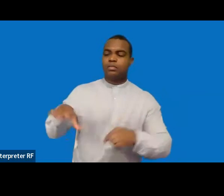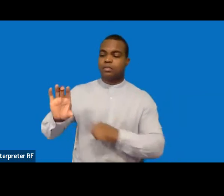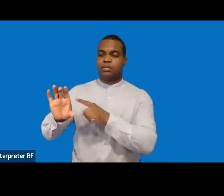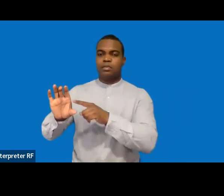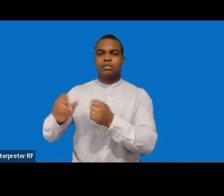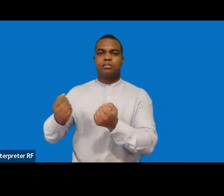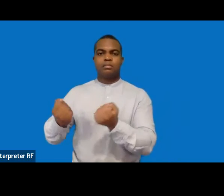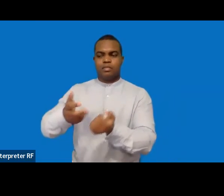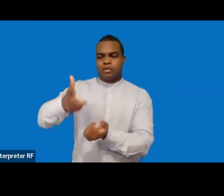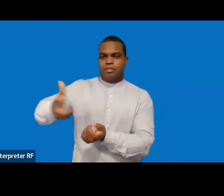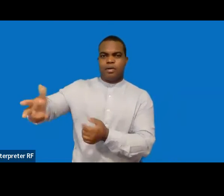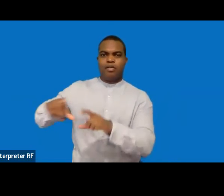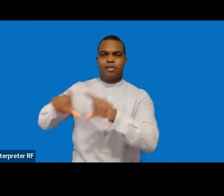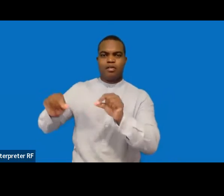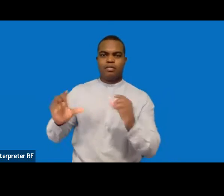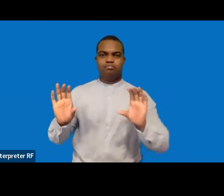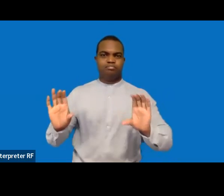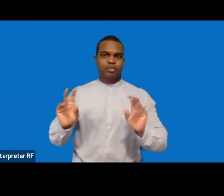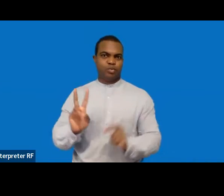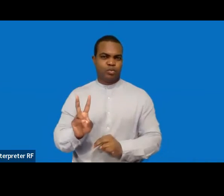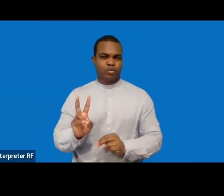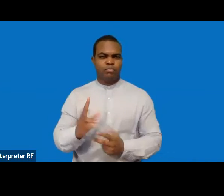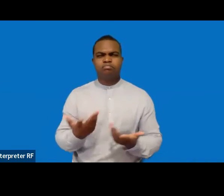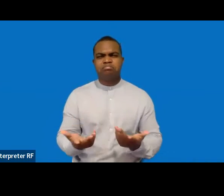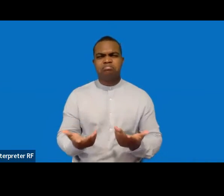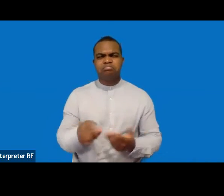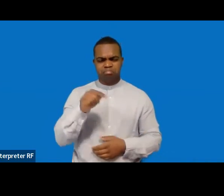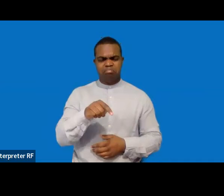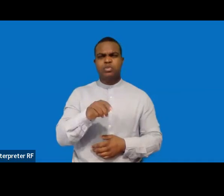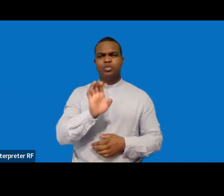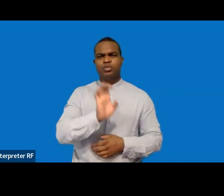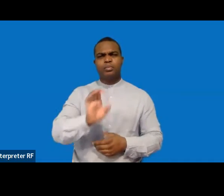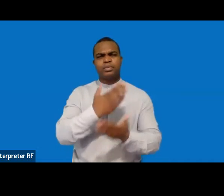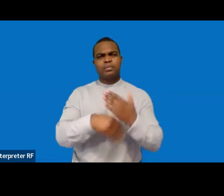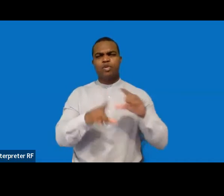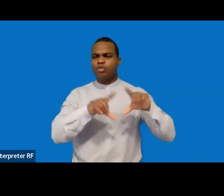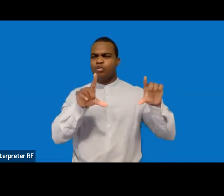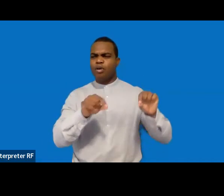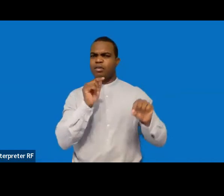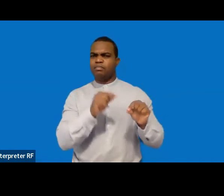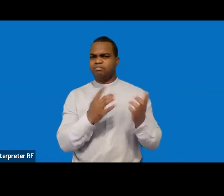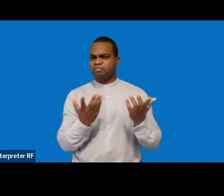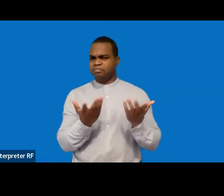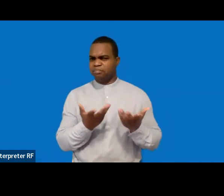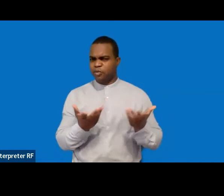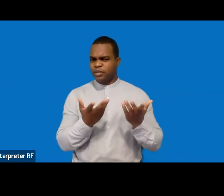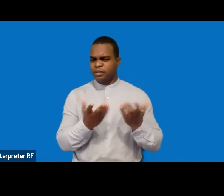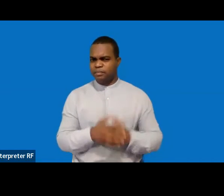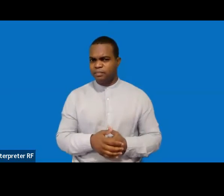will be physical and digital. Both versions would be possible if the text is approved as it is.